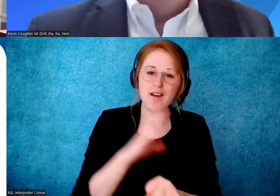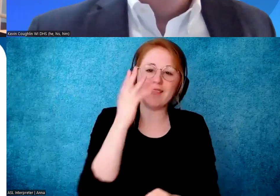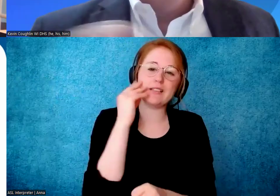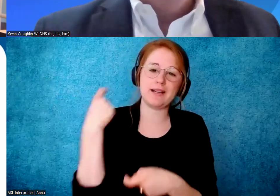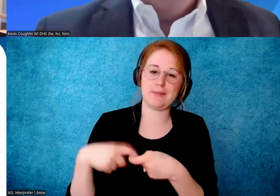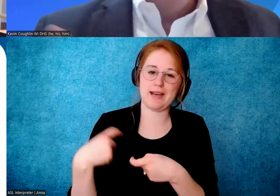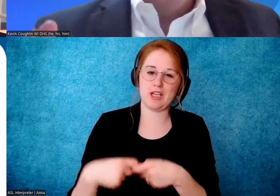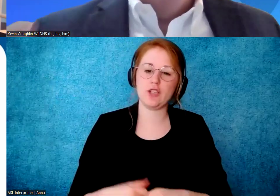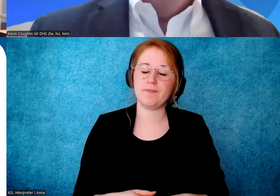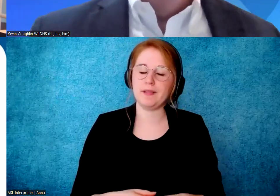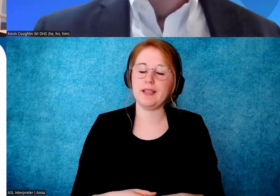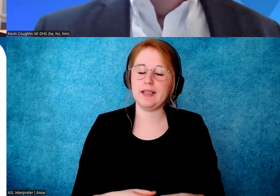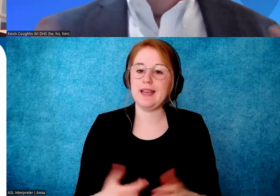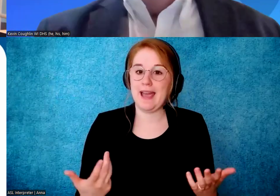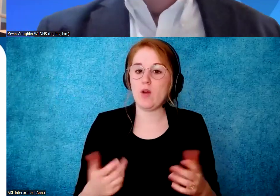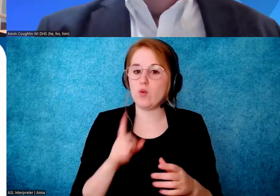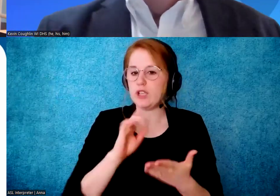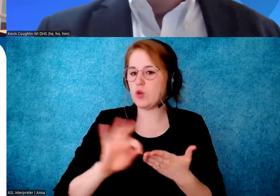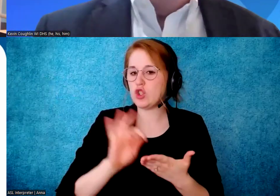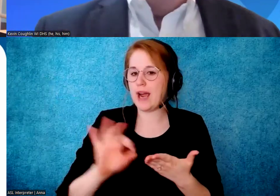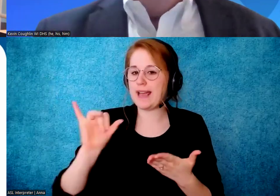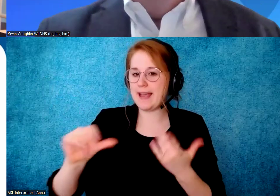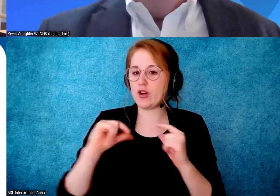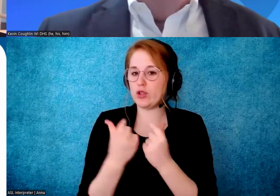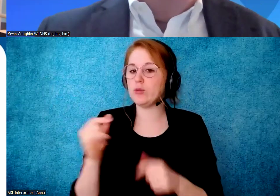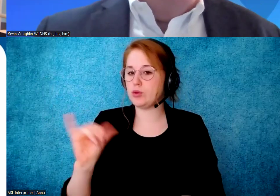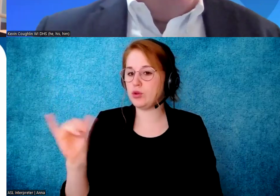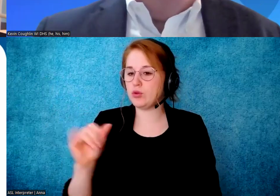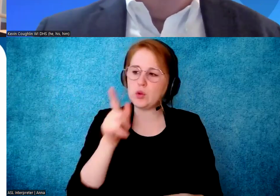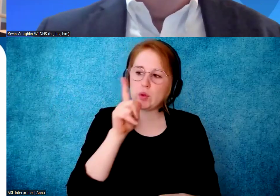And then we're tracking this group too. We know who's taking that and kind of who's in the pipeline.